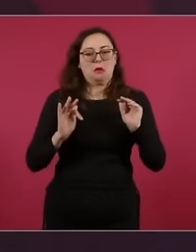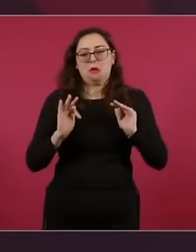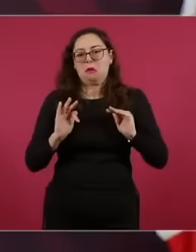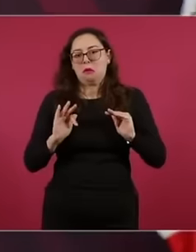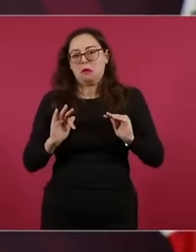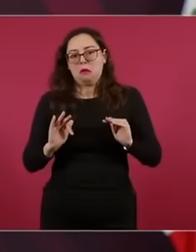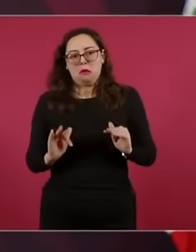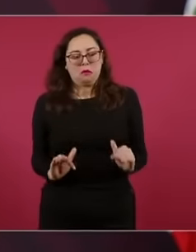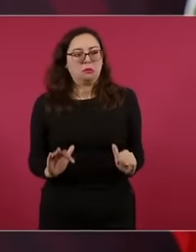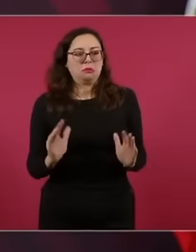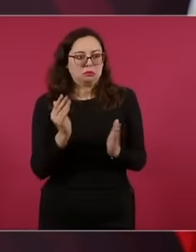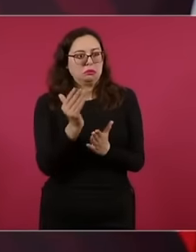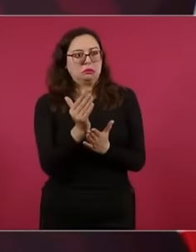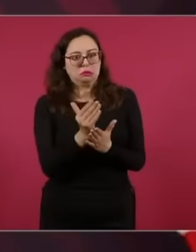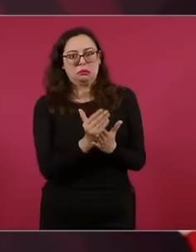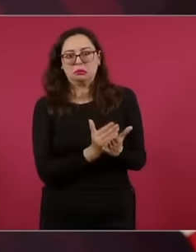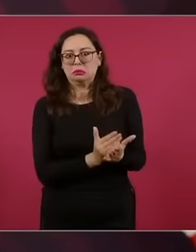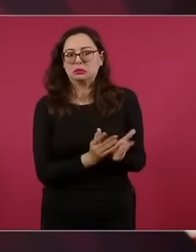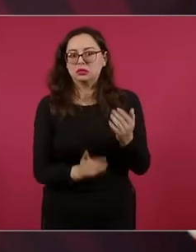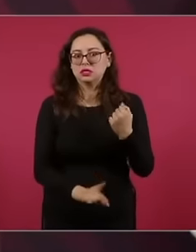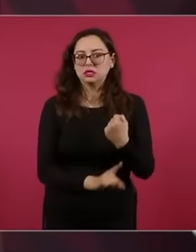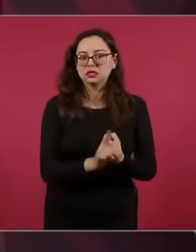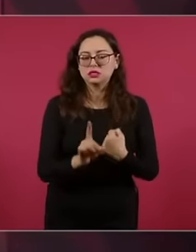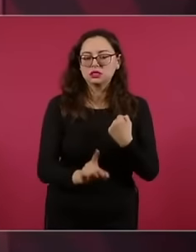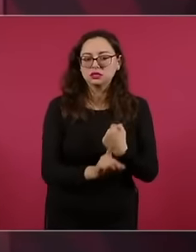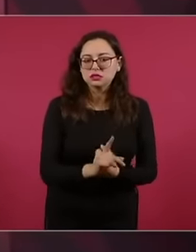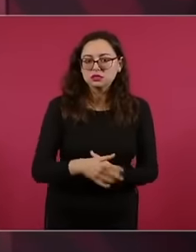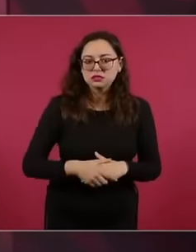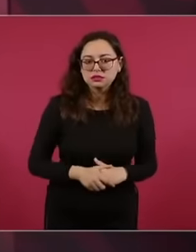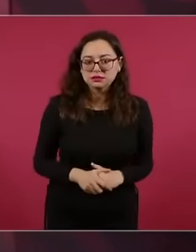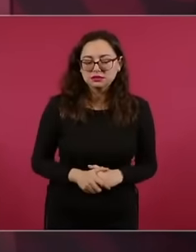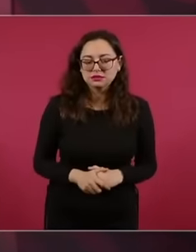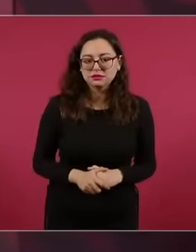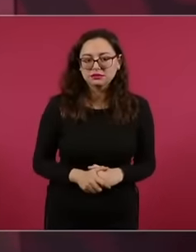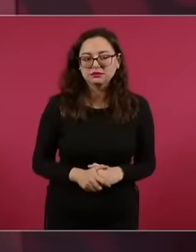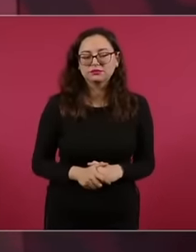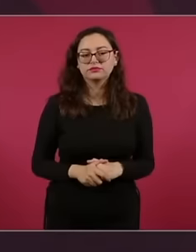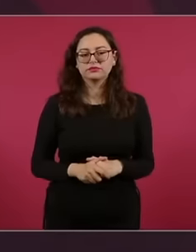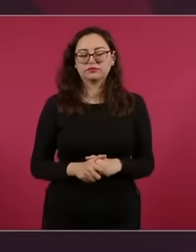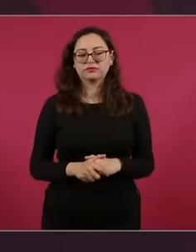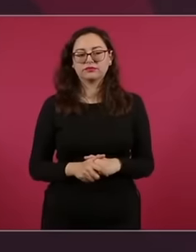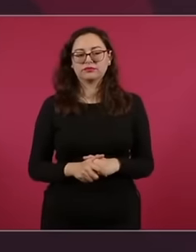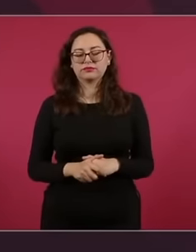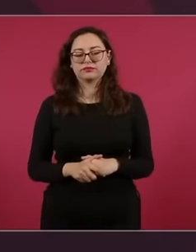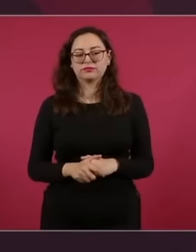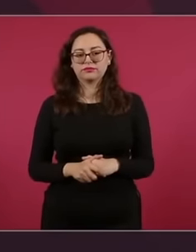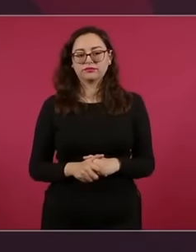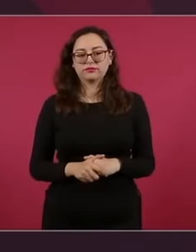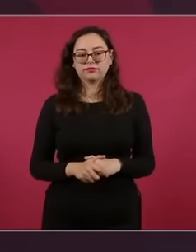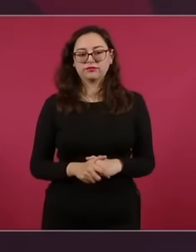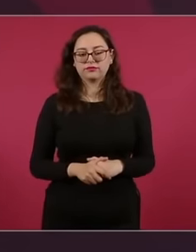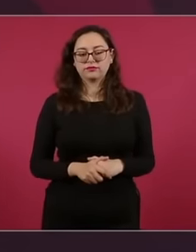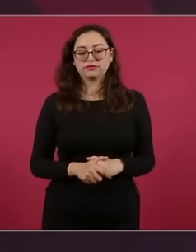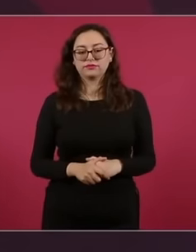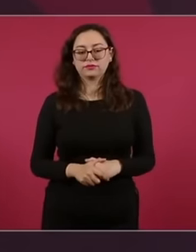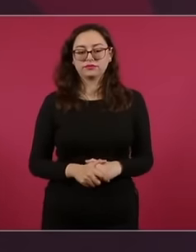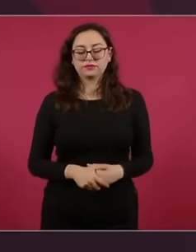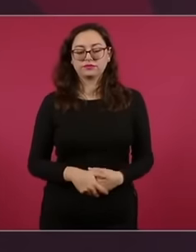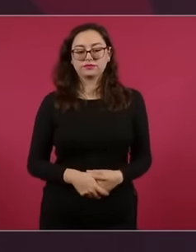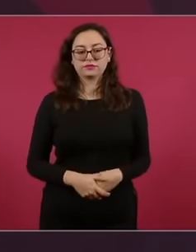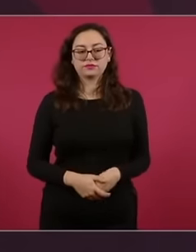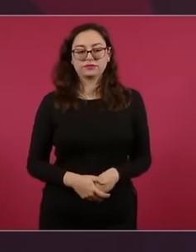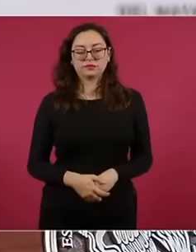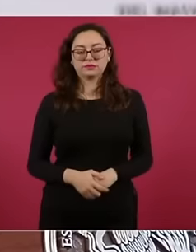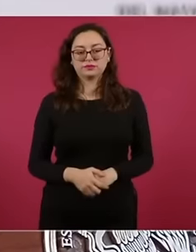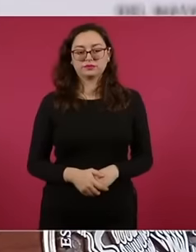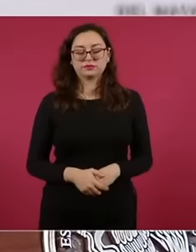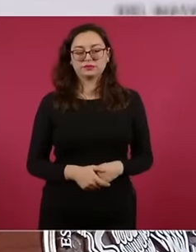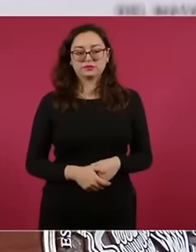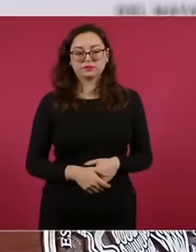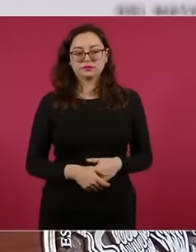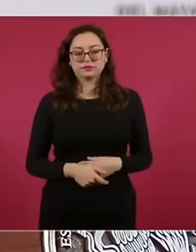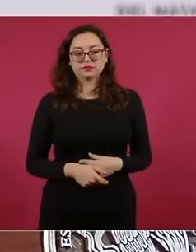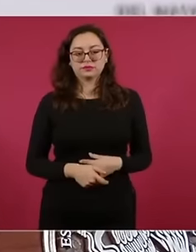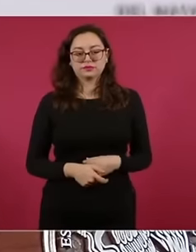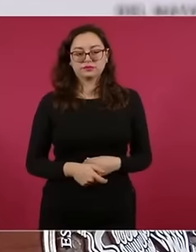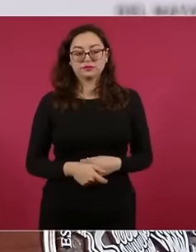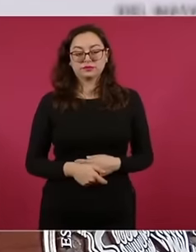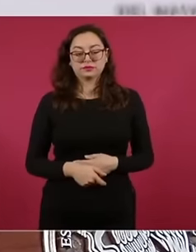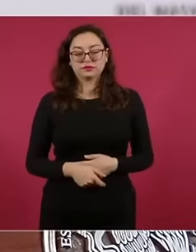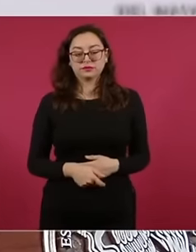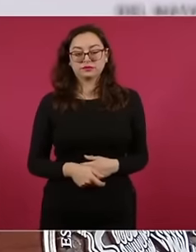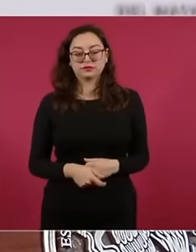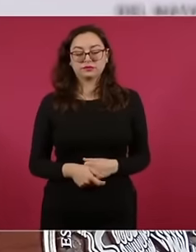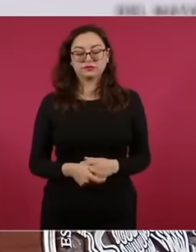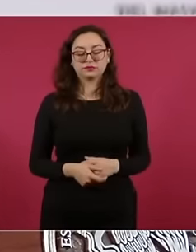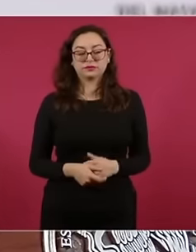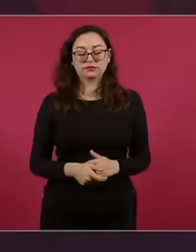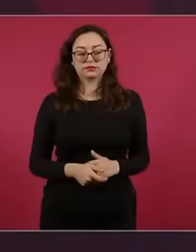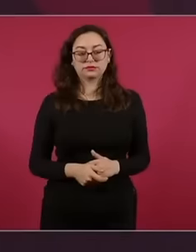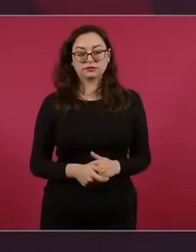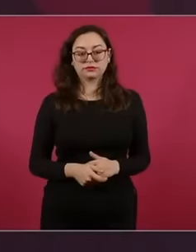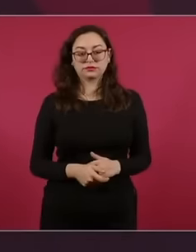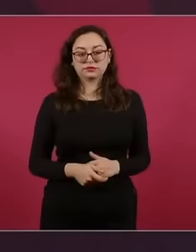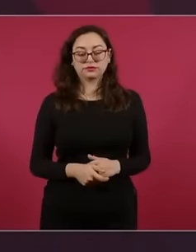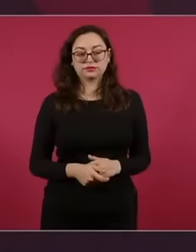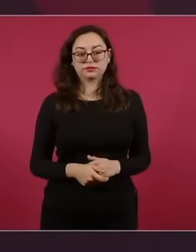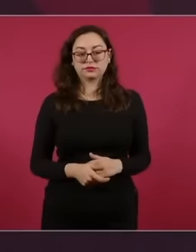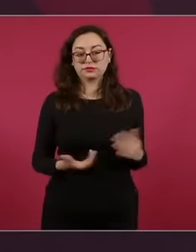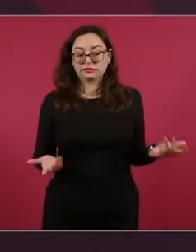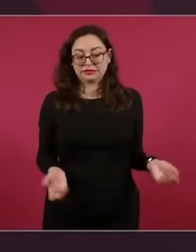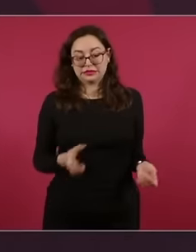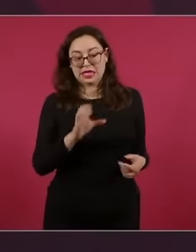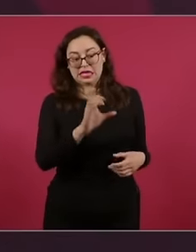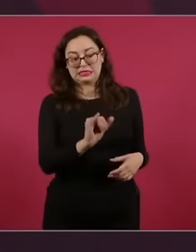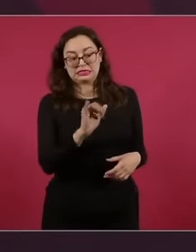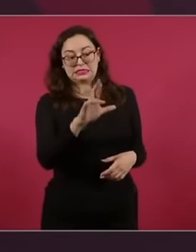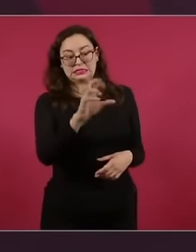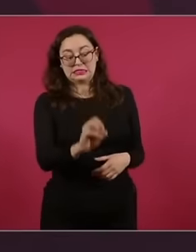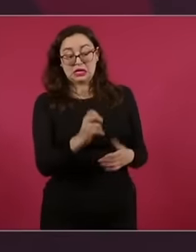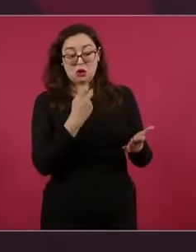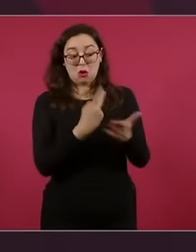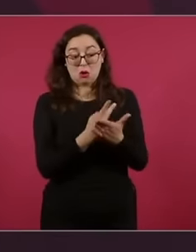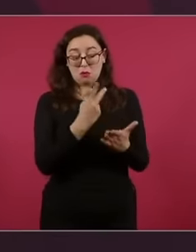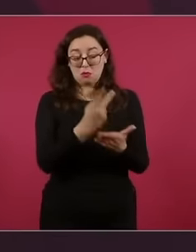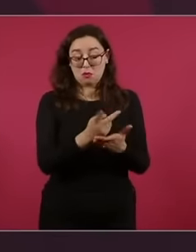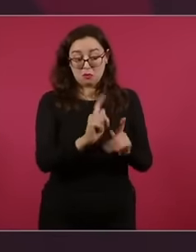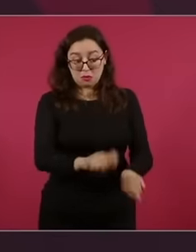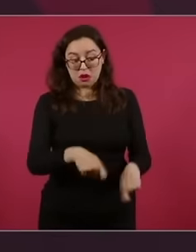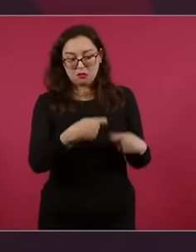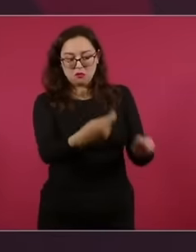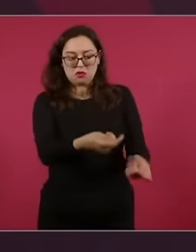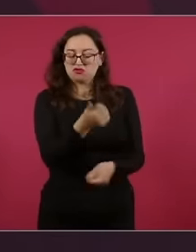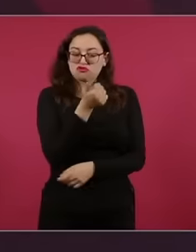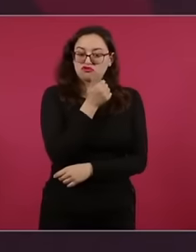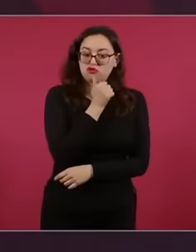Avanzada, they haven't given him the prize, how can they? This is the name of this p as they gave